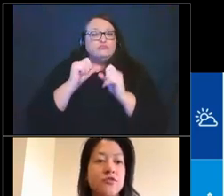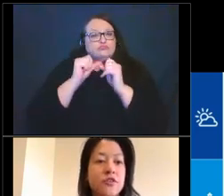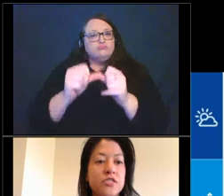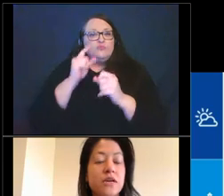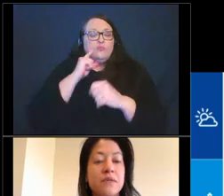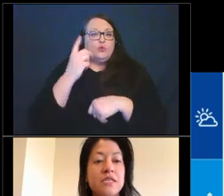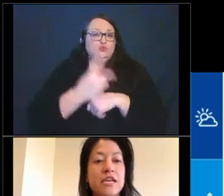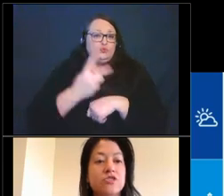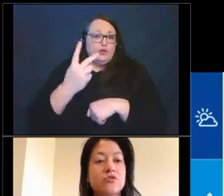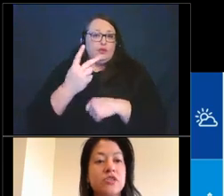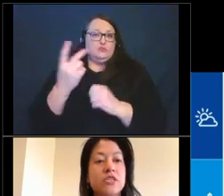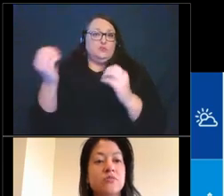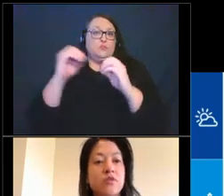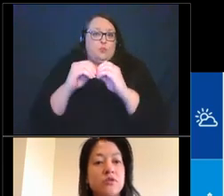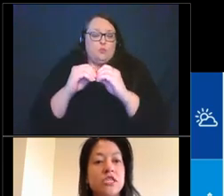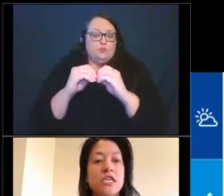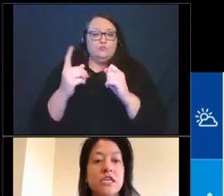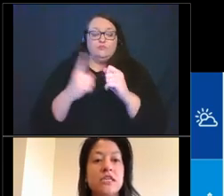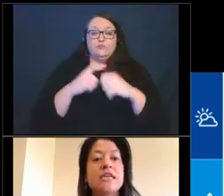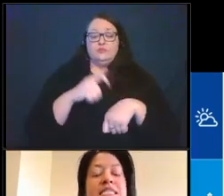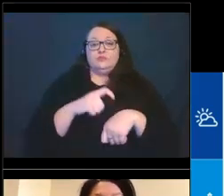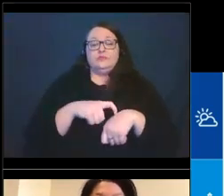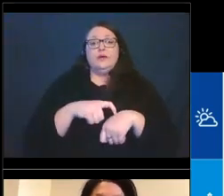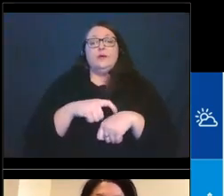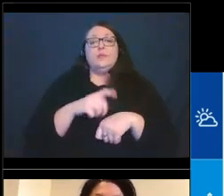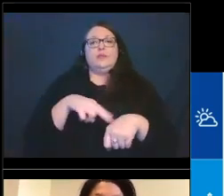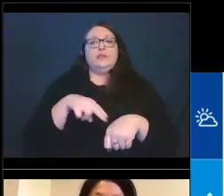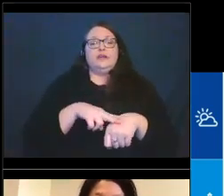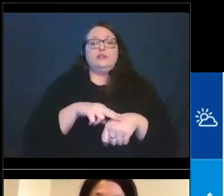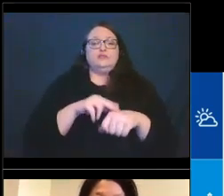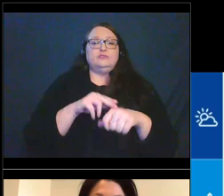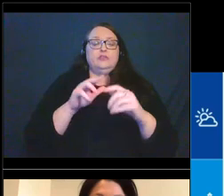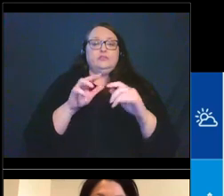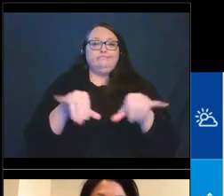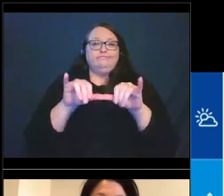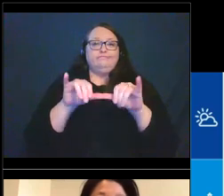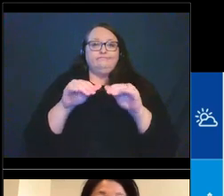and for the first time in a national gridded approach to heat, CDC heat-health thresholds